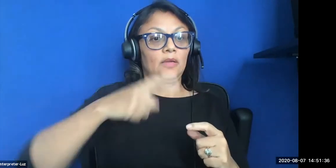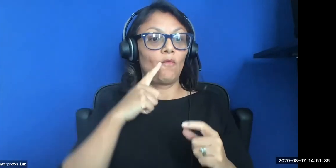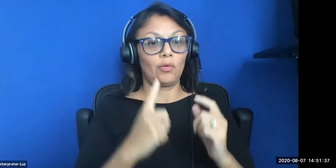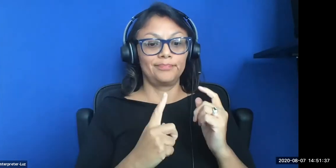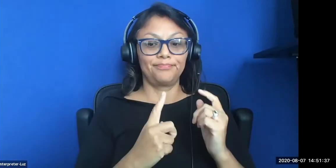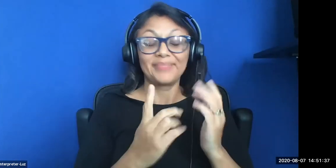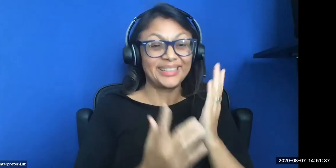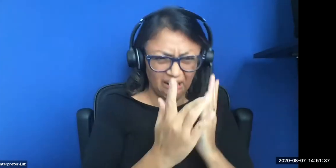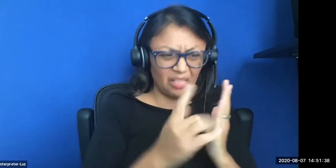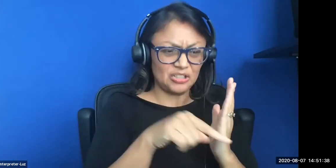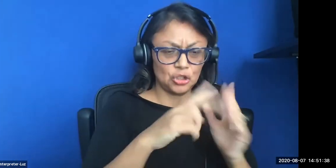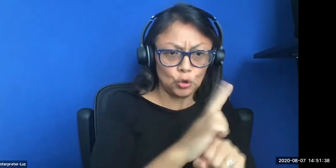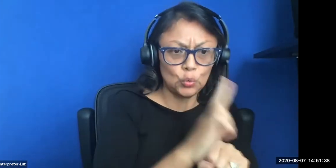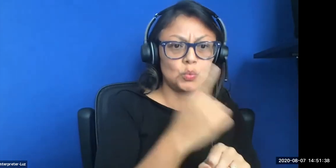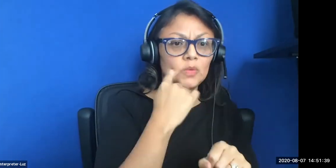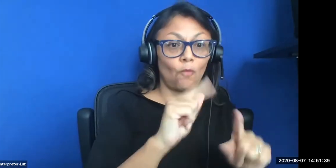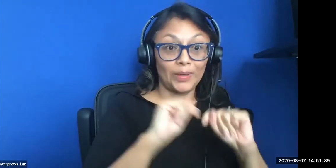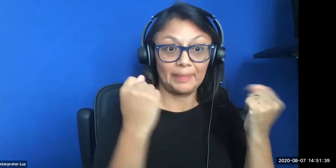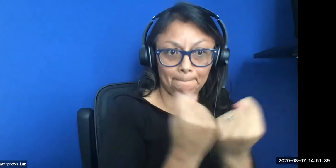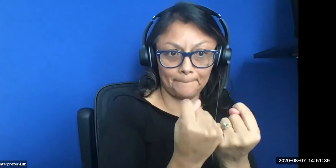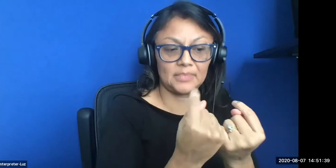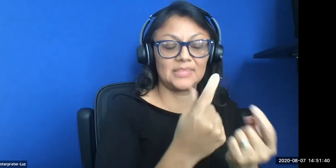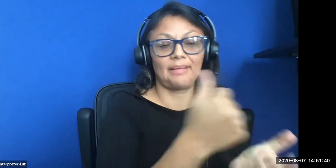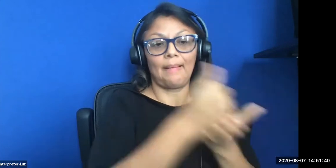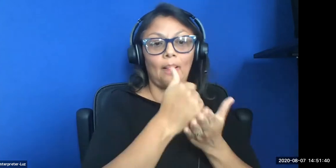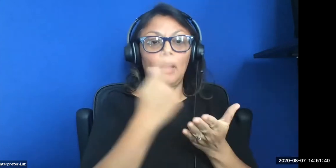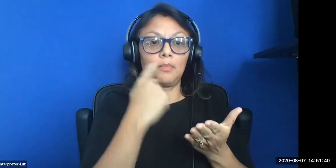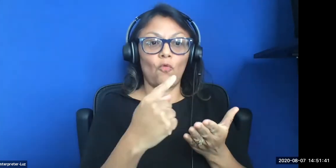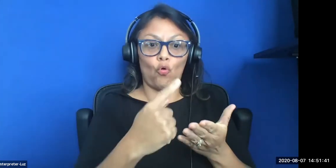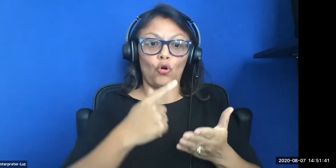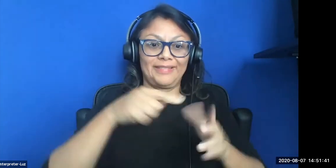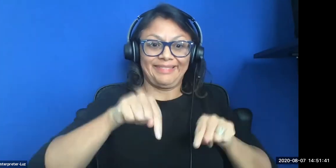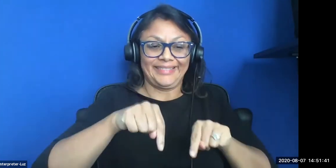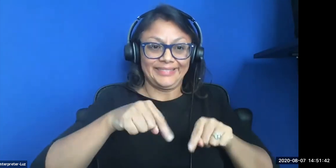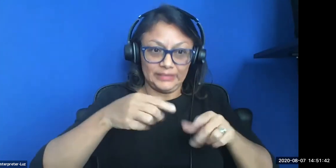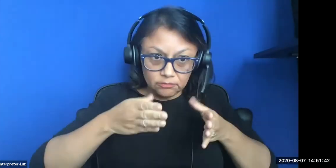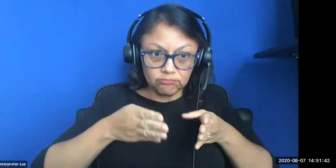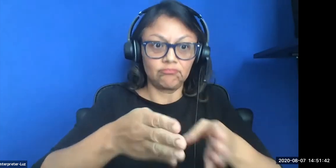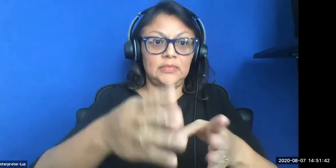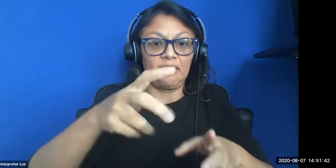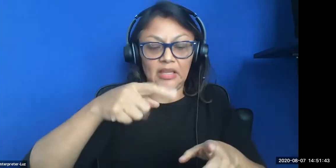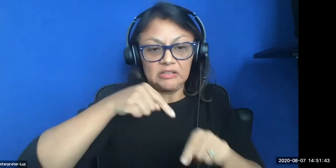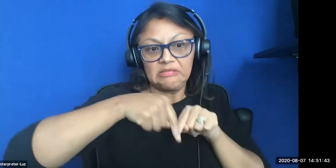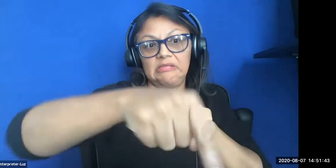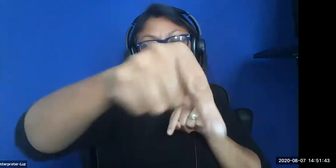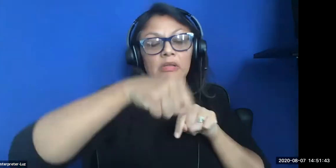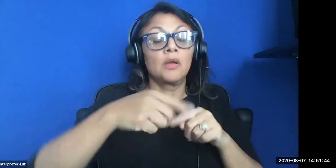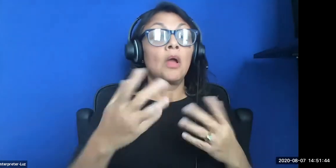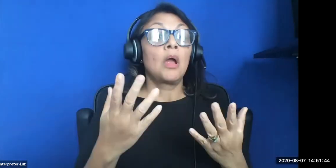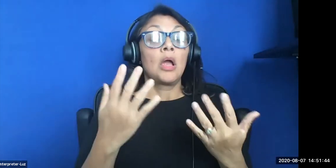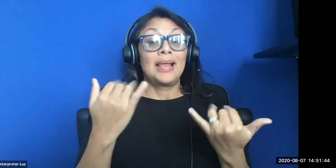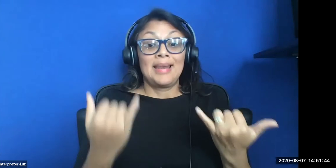Channelle Charest: That are willing to be on that journey with you. I tell people all the time when I'm doing hiring and interviewing that if you can't